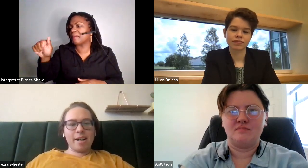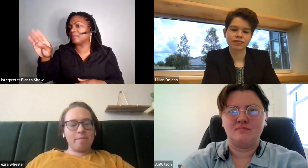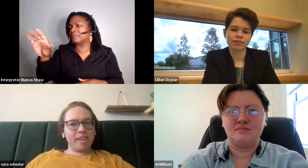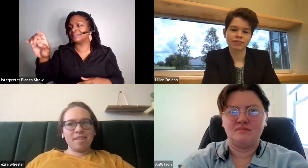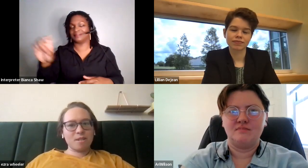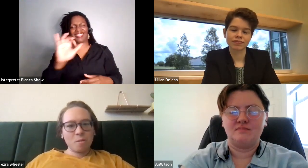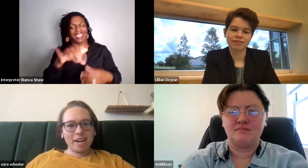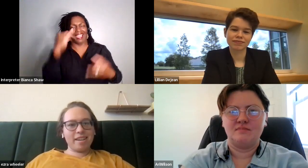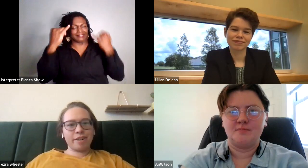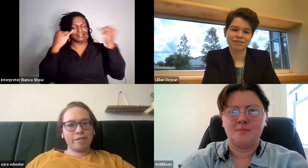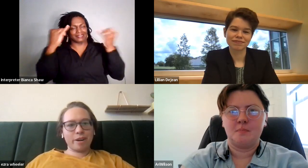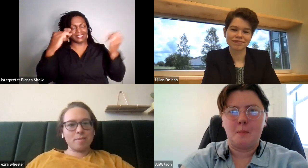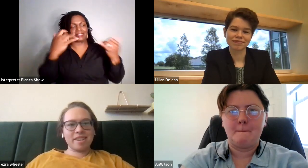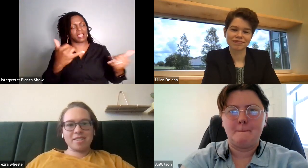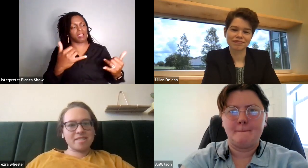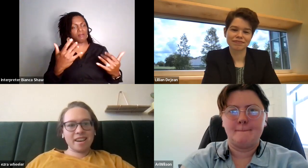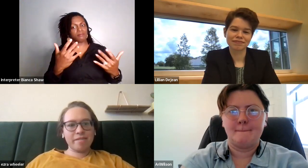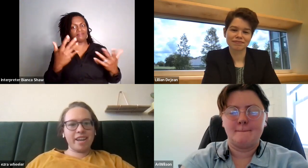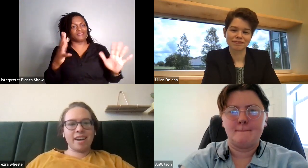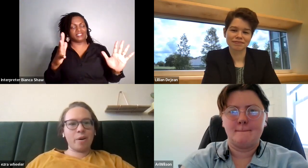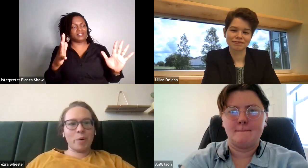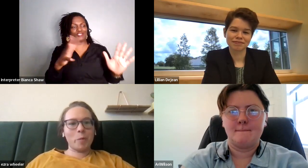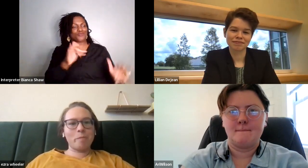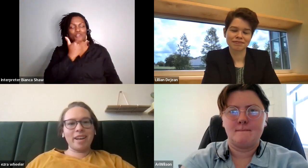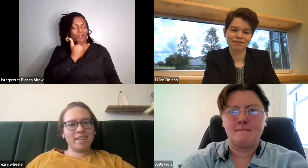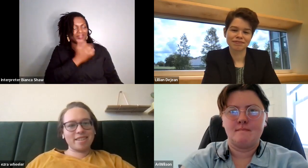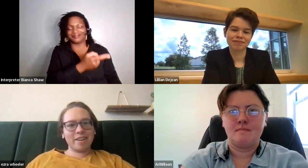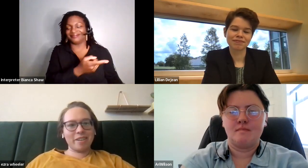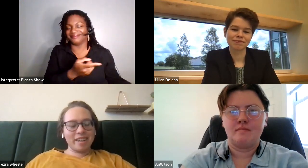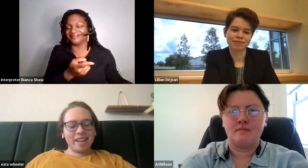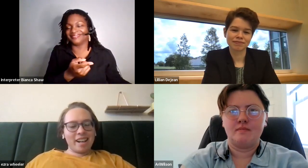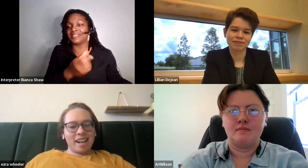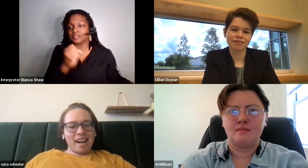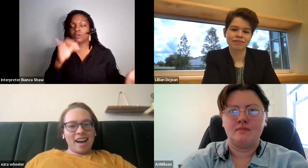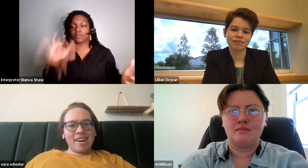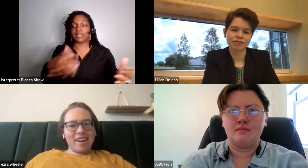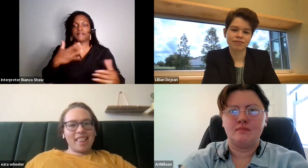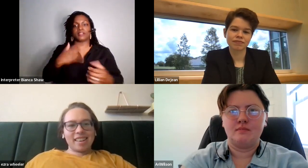In so many different forms, and just safety and a home and so I don't know.